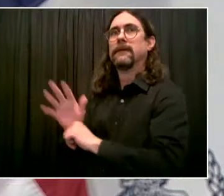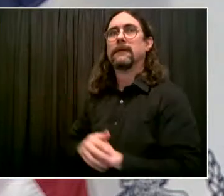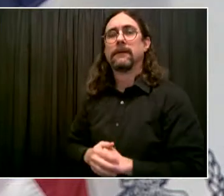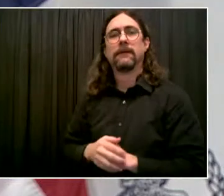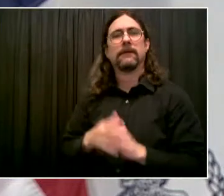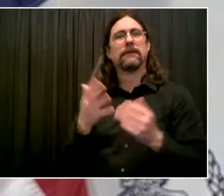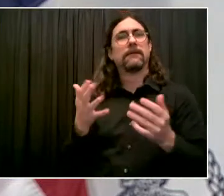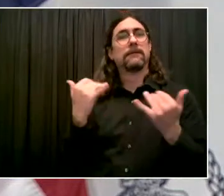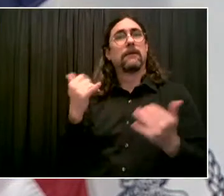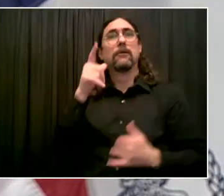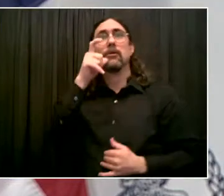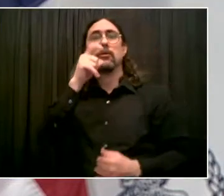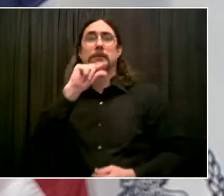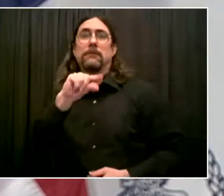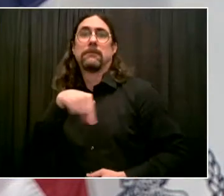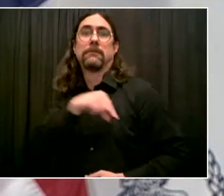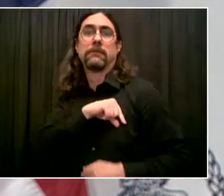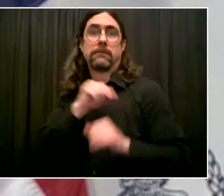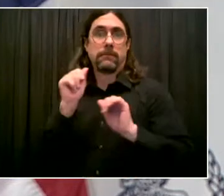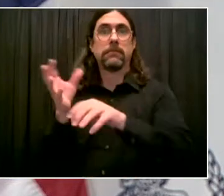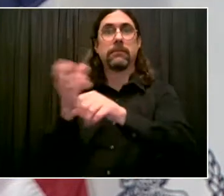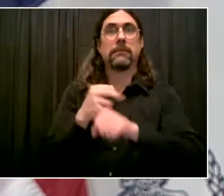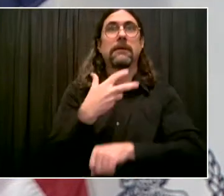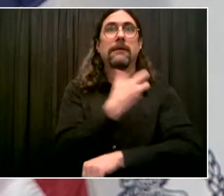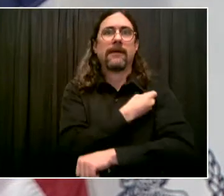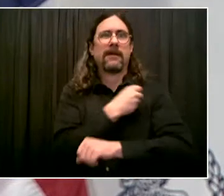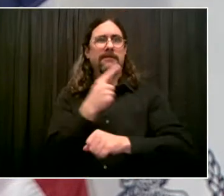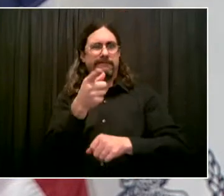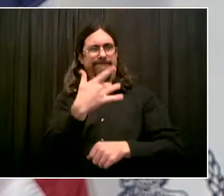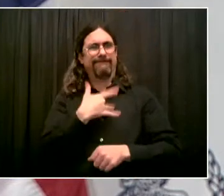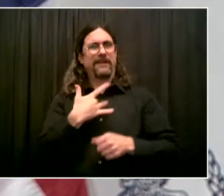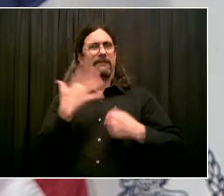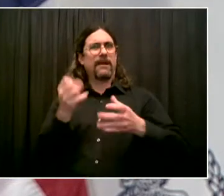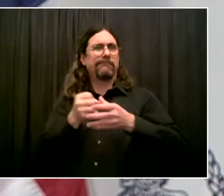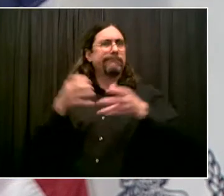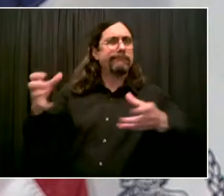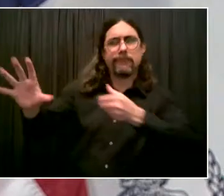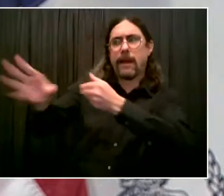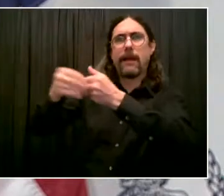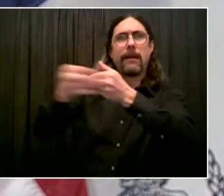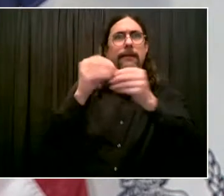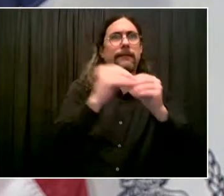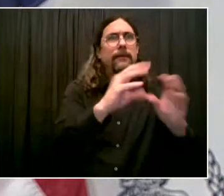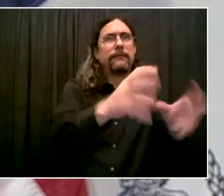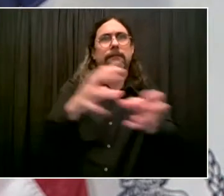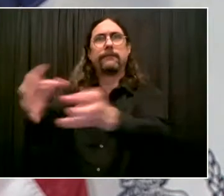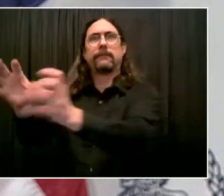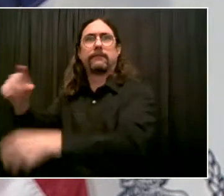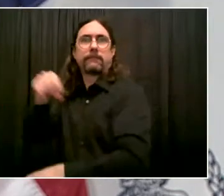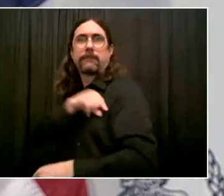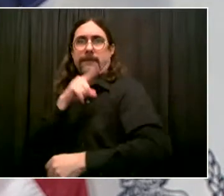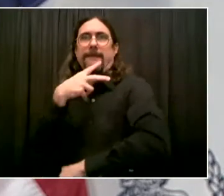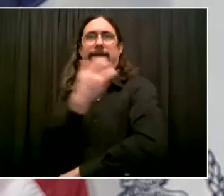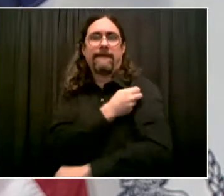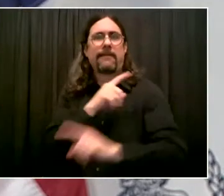ELELGIIBBILITTFRY O THE GOVERNOR, HAVE YOU EVER CONSIDERED JUSST KIND OF TAKING MATTERS INTO YOUR OWN HANDS ON SOME OF THIS